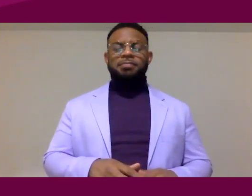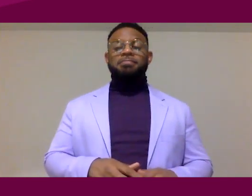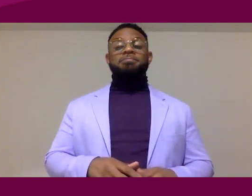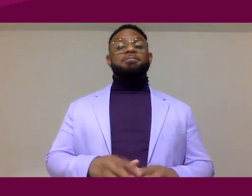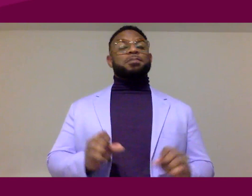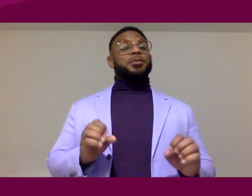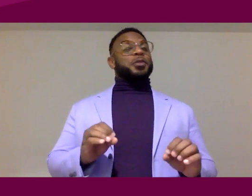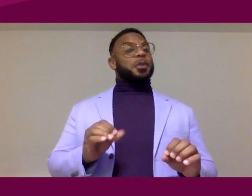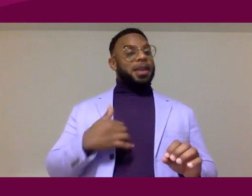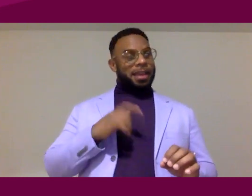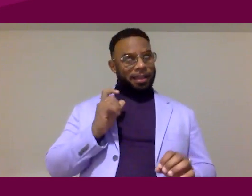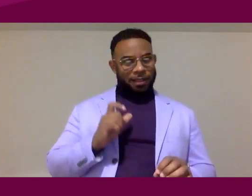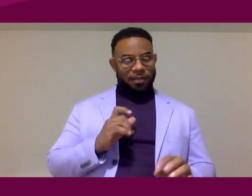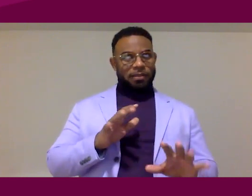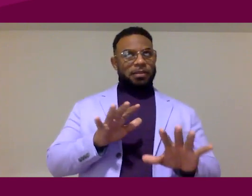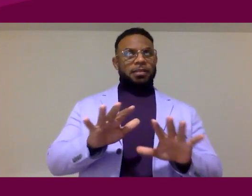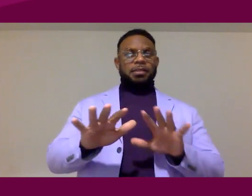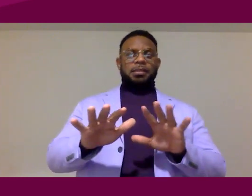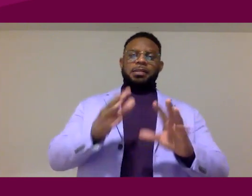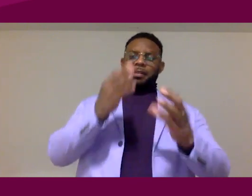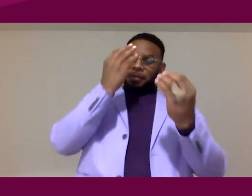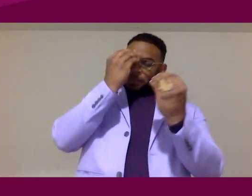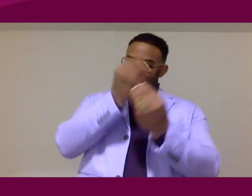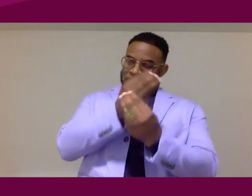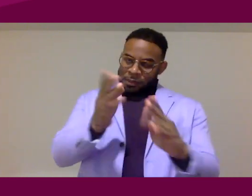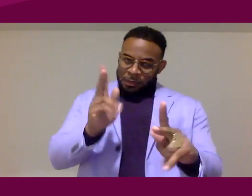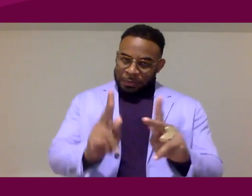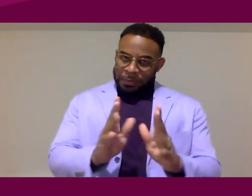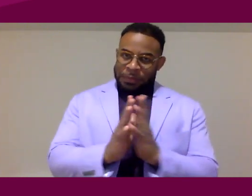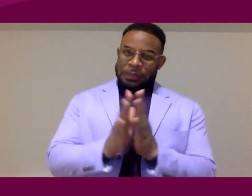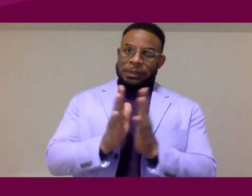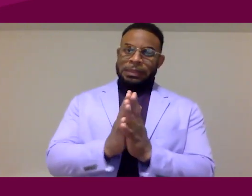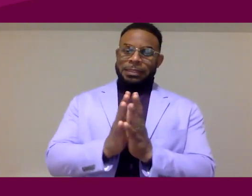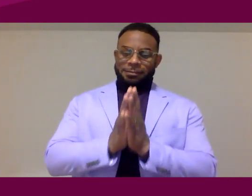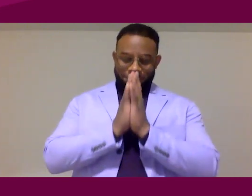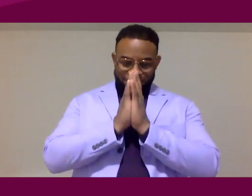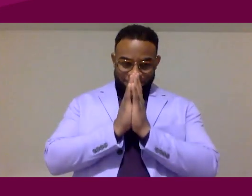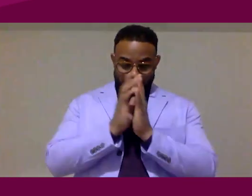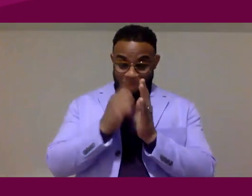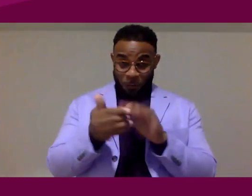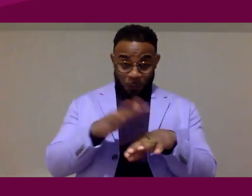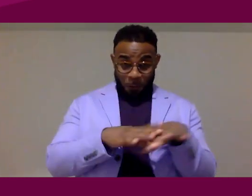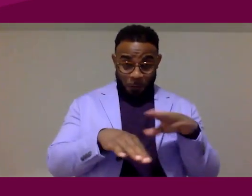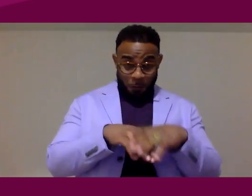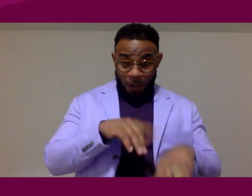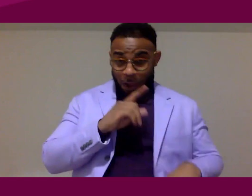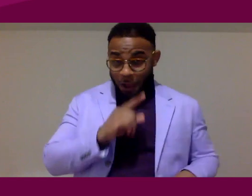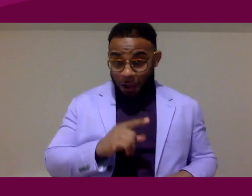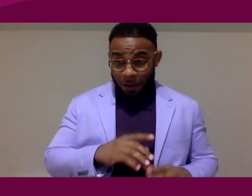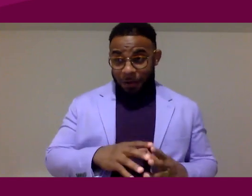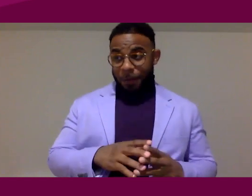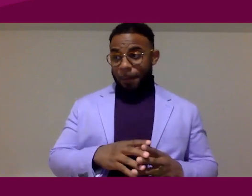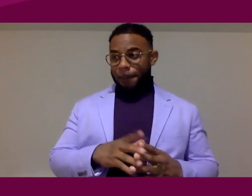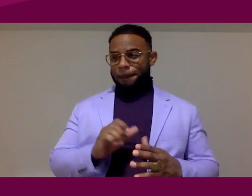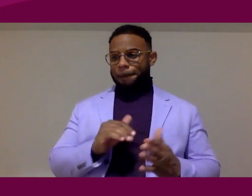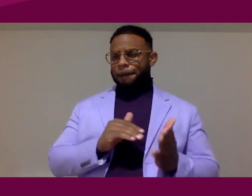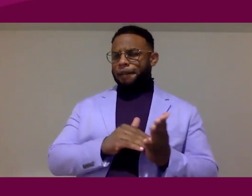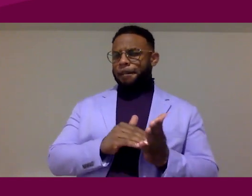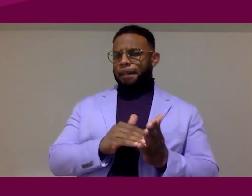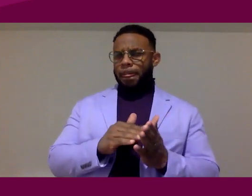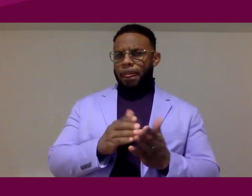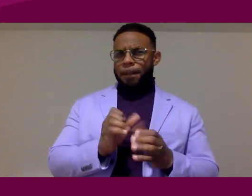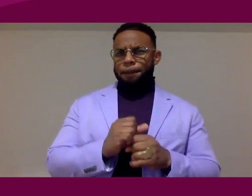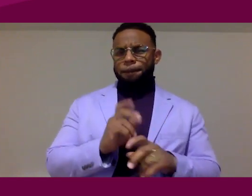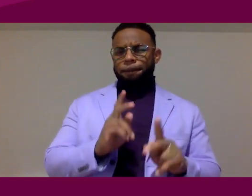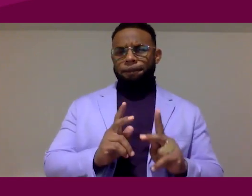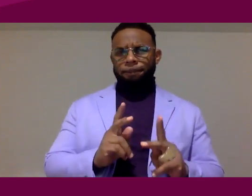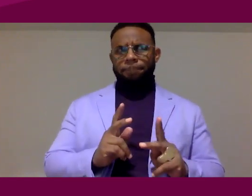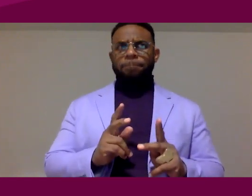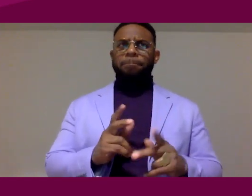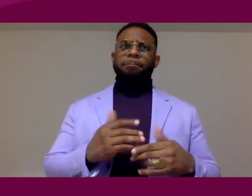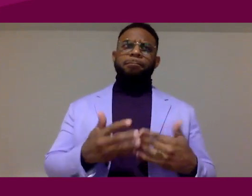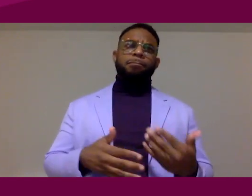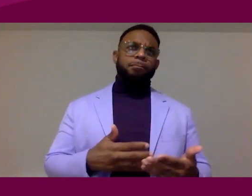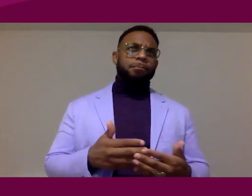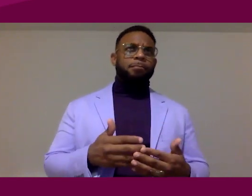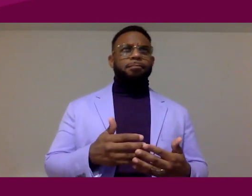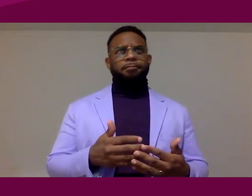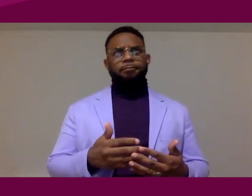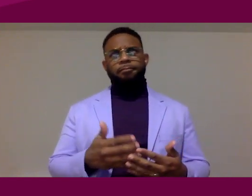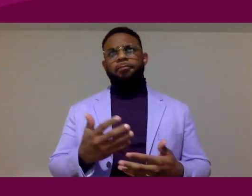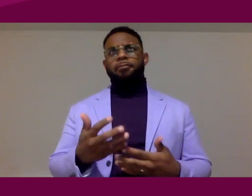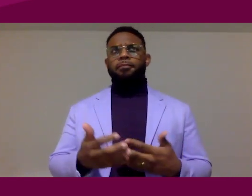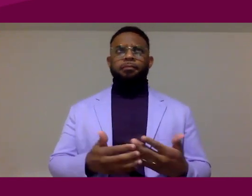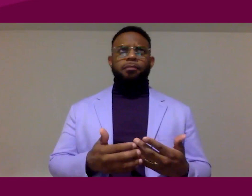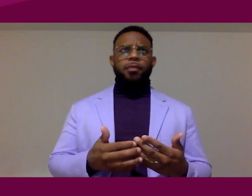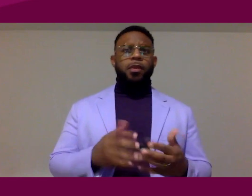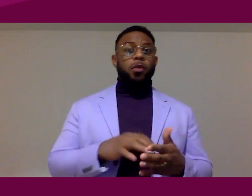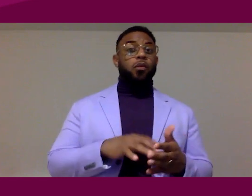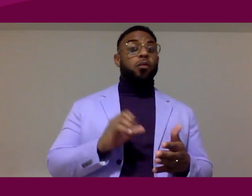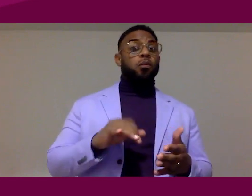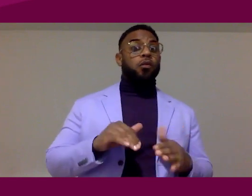And so I have to inform people what overlays are, that often they remove access.